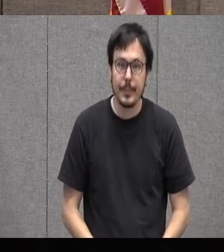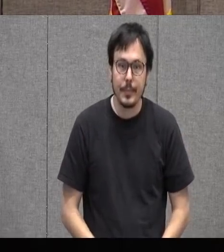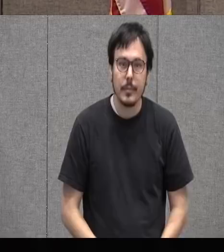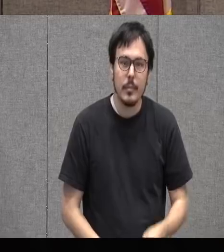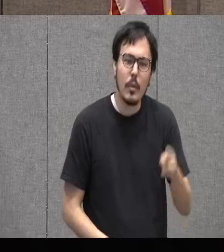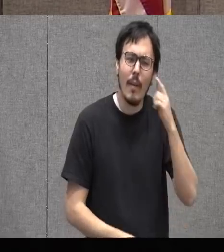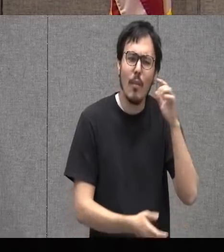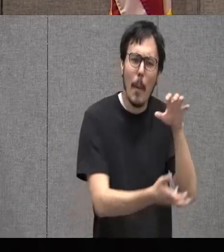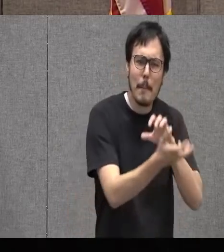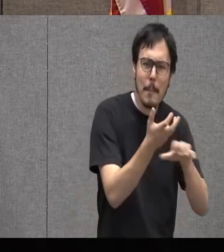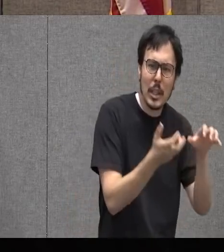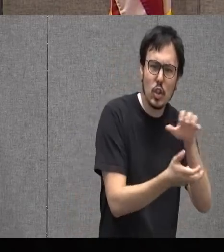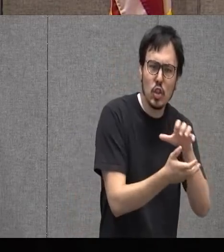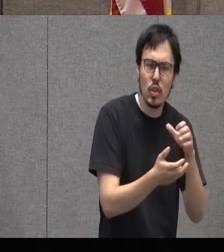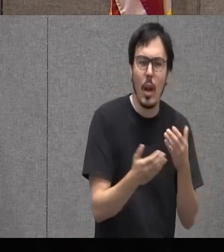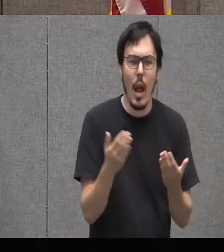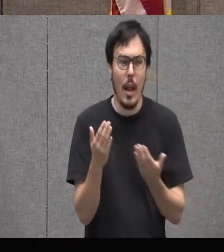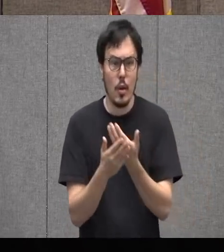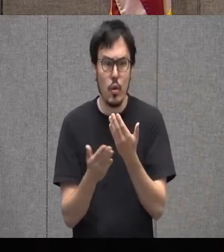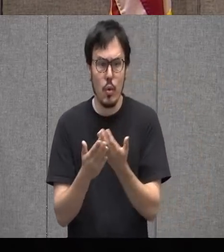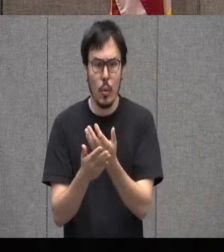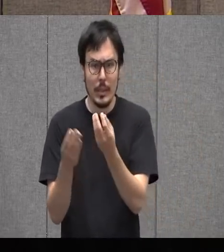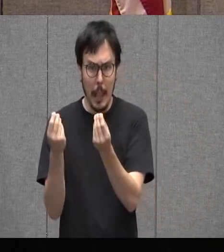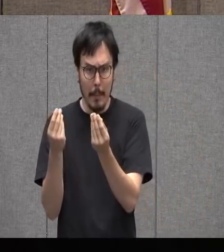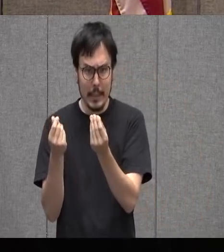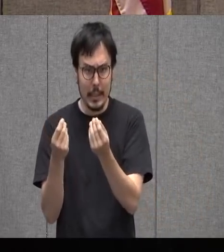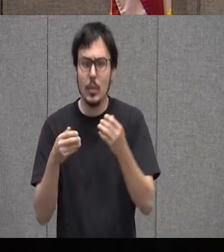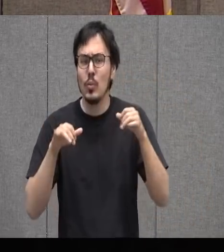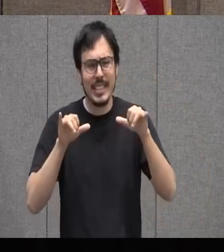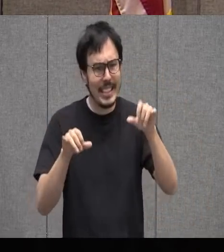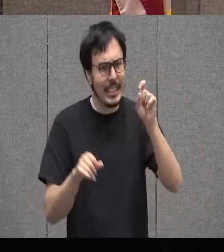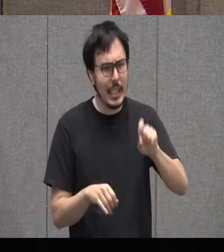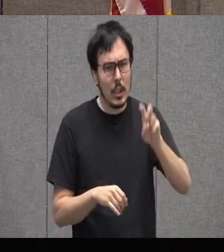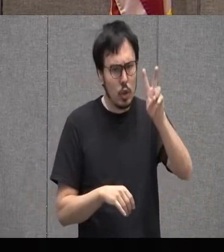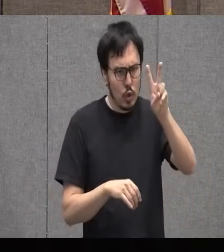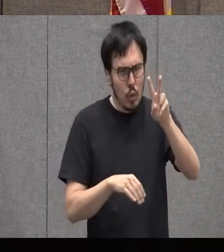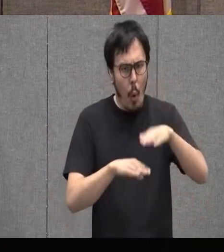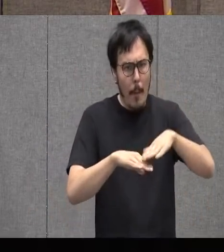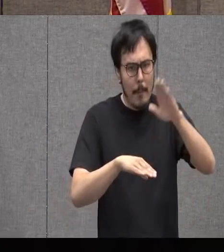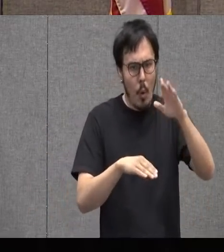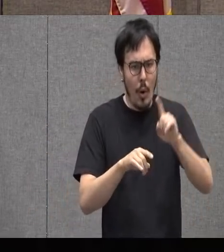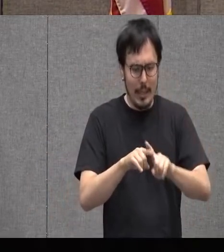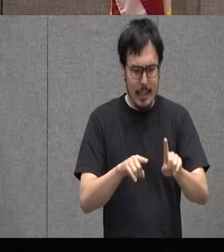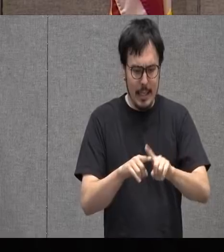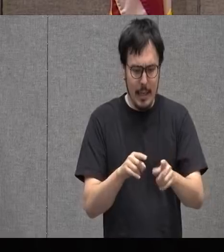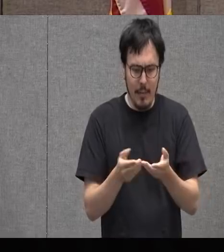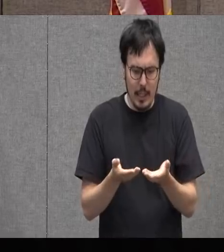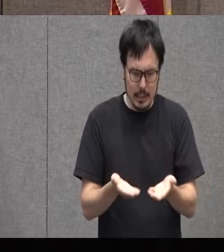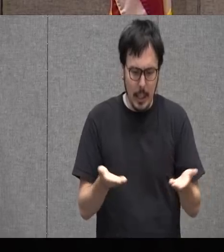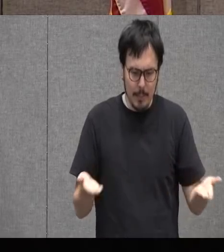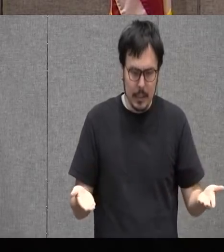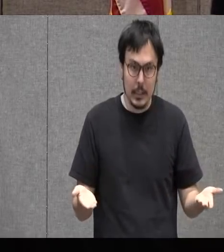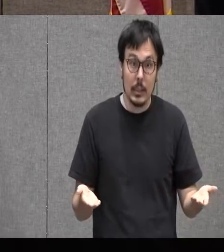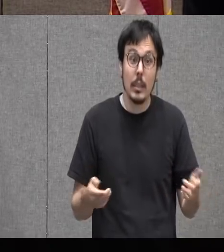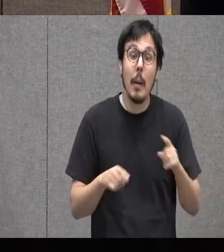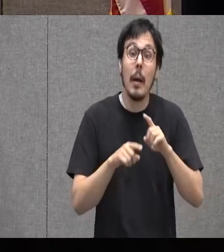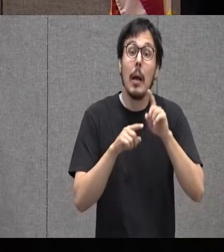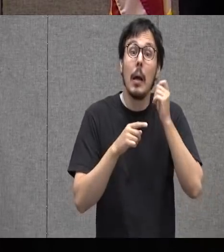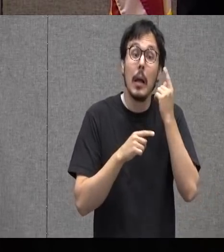we need two or more substances when we're mixing our matter. However, a mixture is something that we can separate.